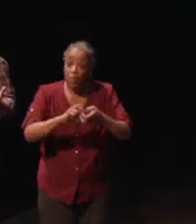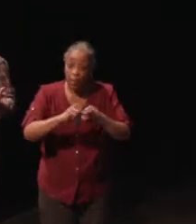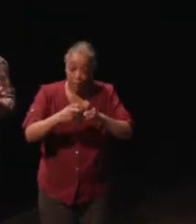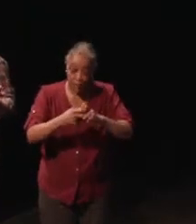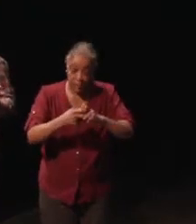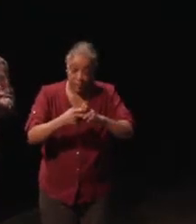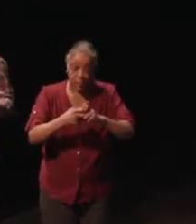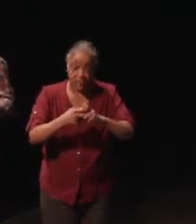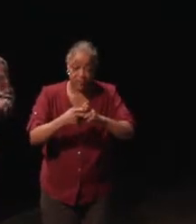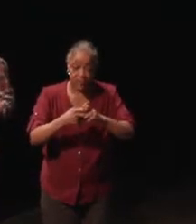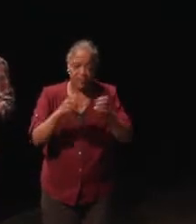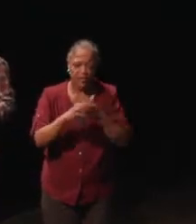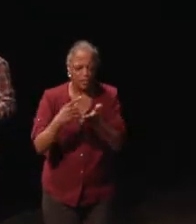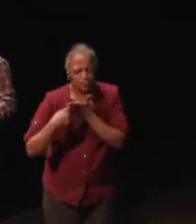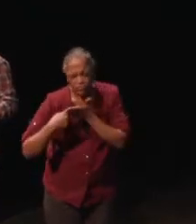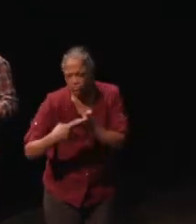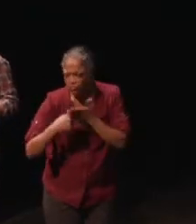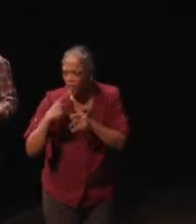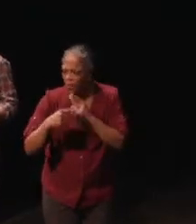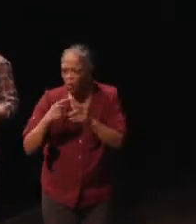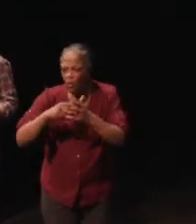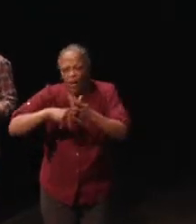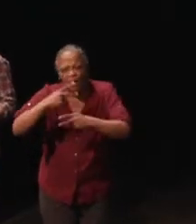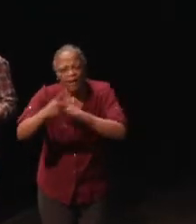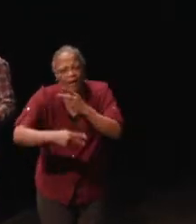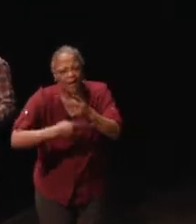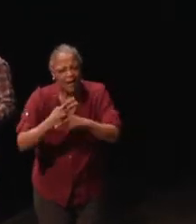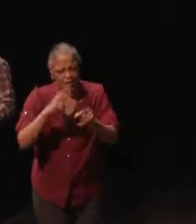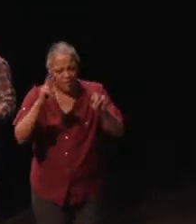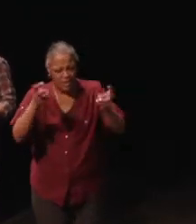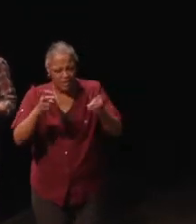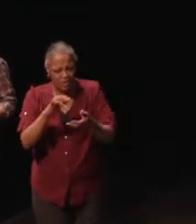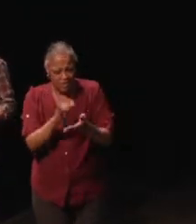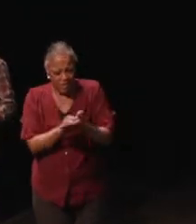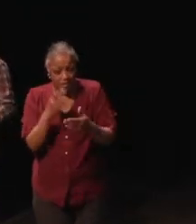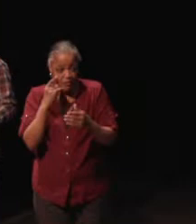and talking about what kind of issue it is for the experience,